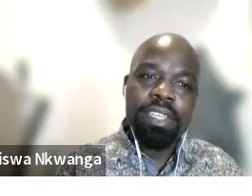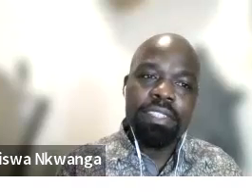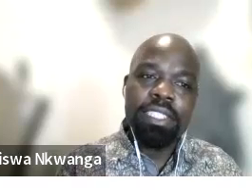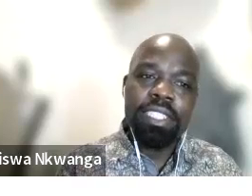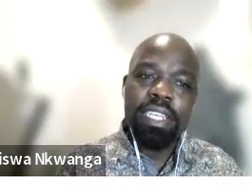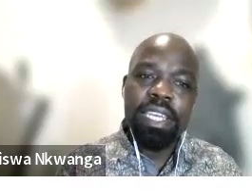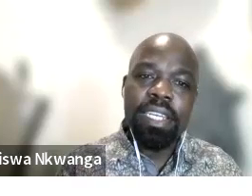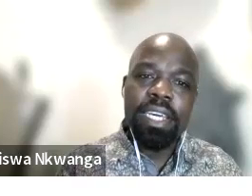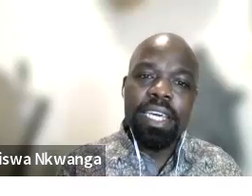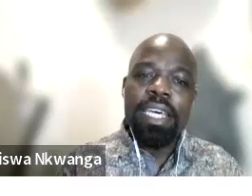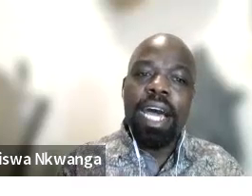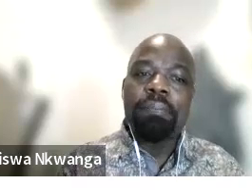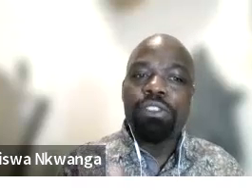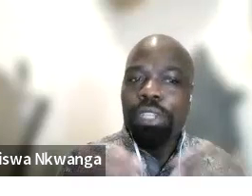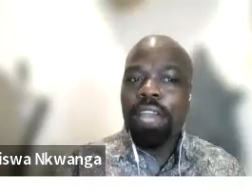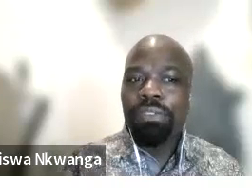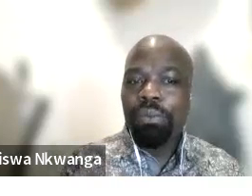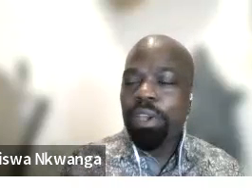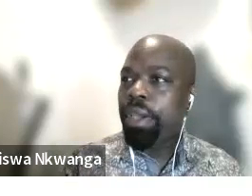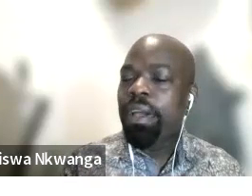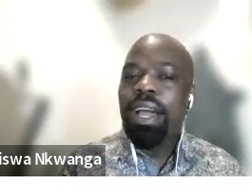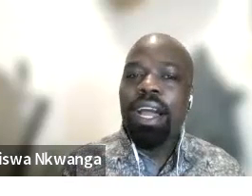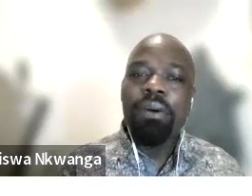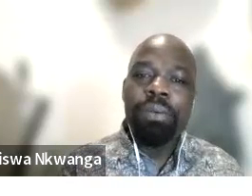services they need. So that's where we are.